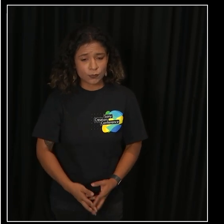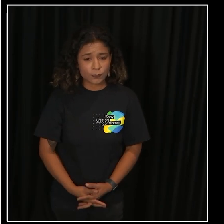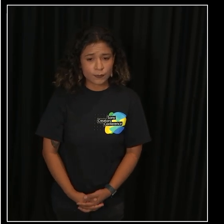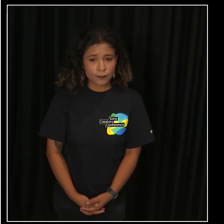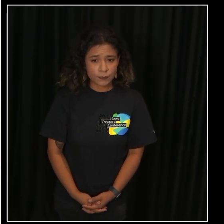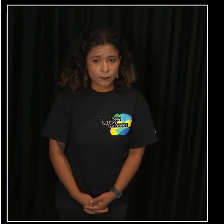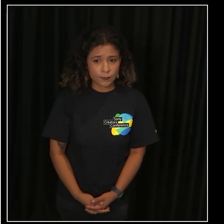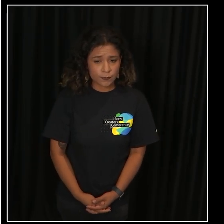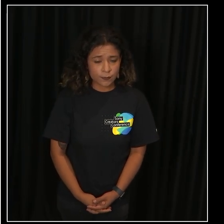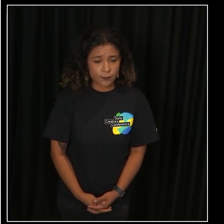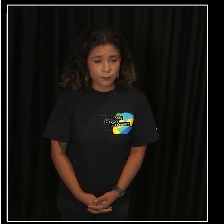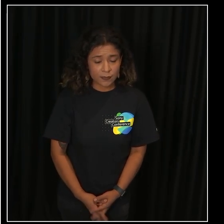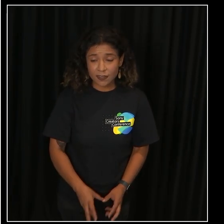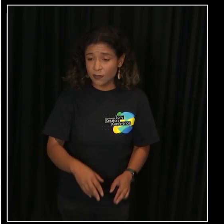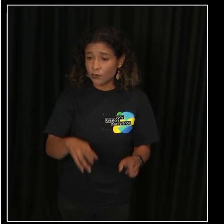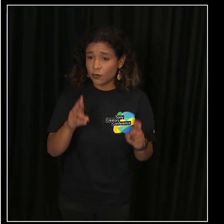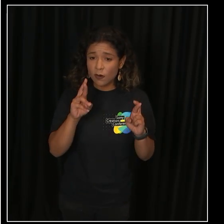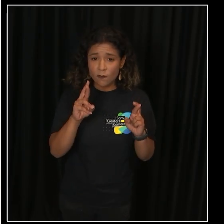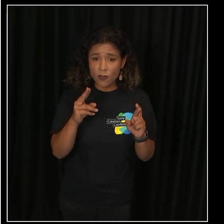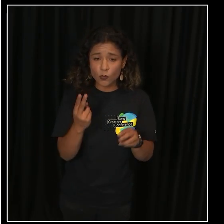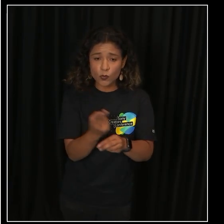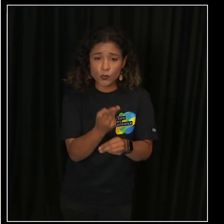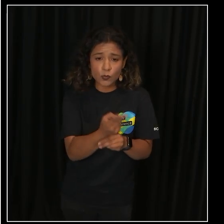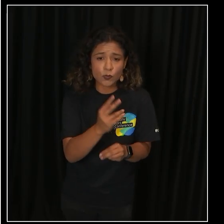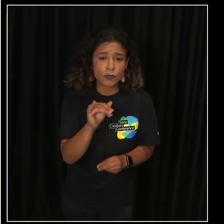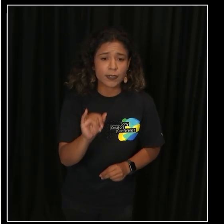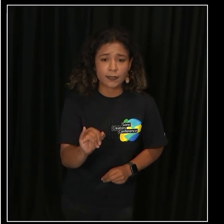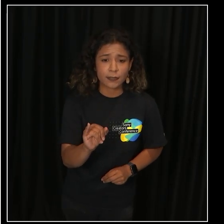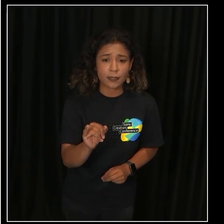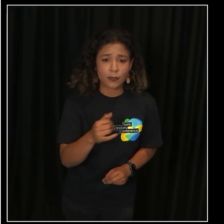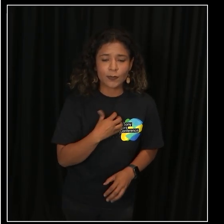and then hopefully using that, we get an intersection.